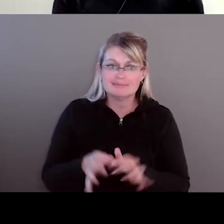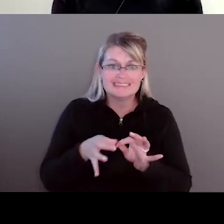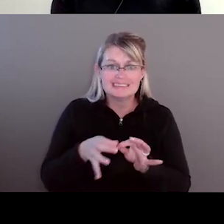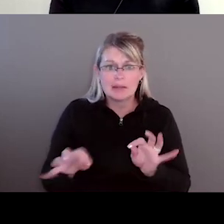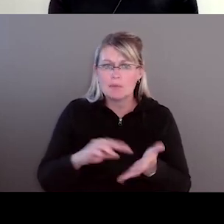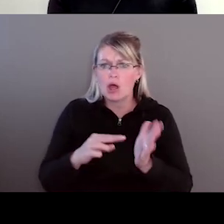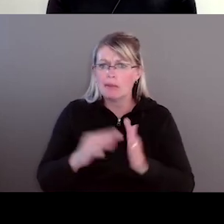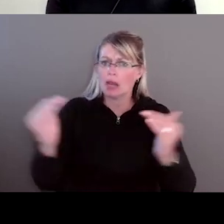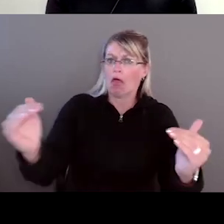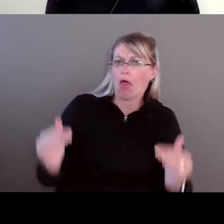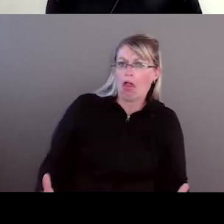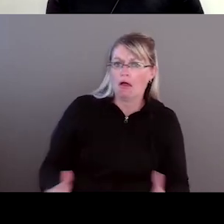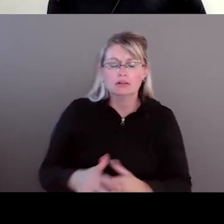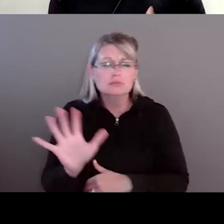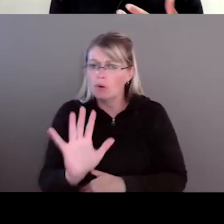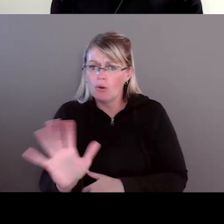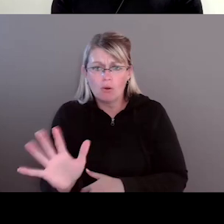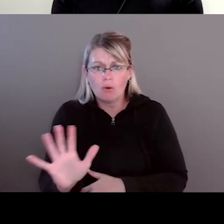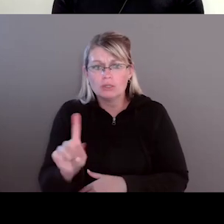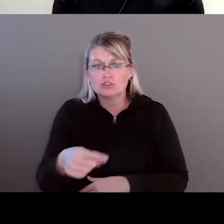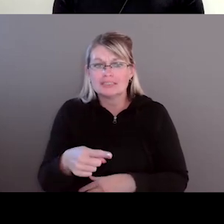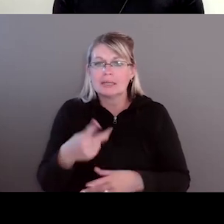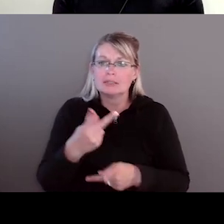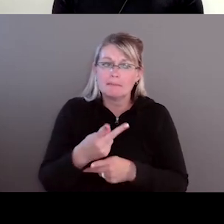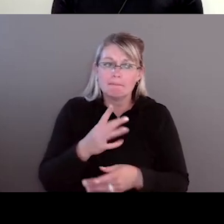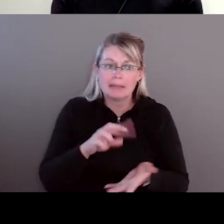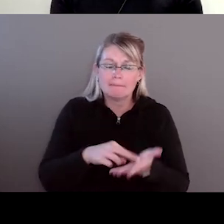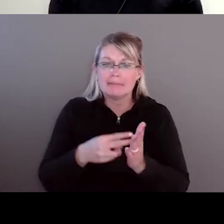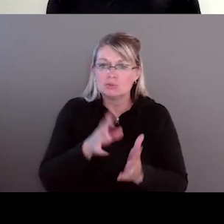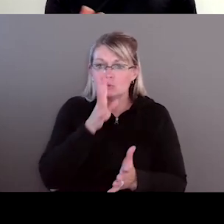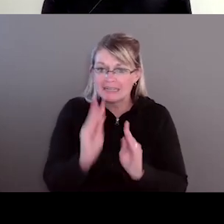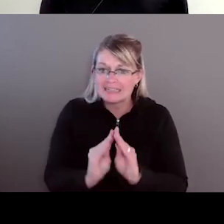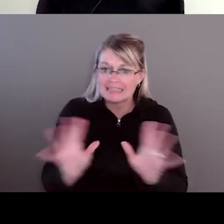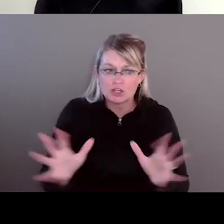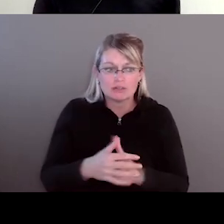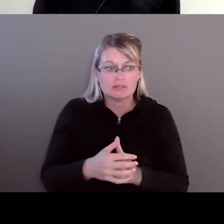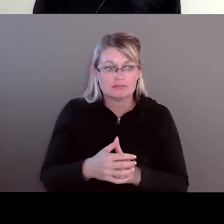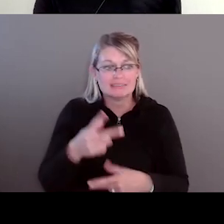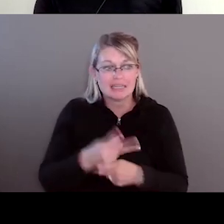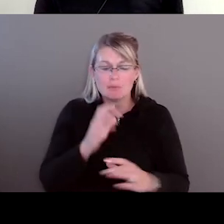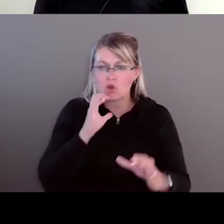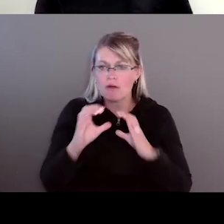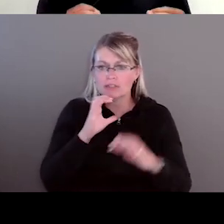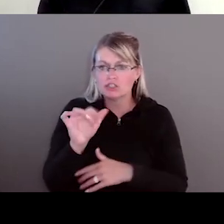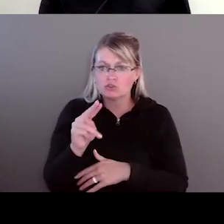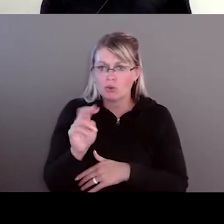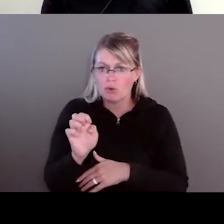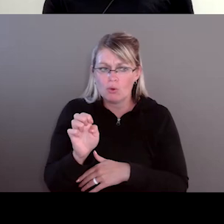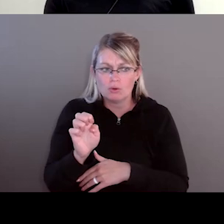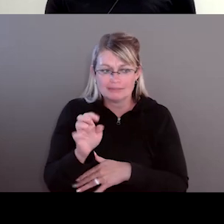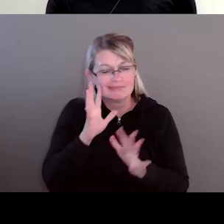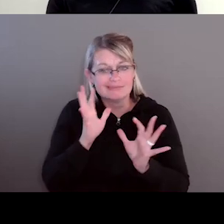dumb it down. It just means speak clearly. Keep a conversational tone. Definitely be mindful of